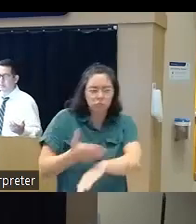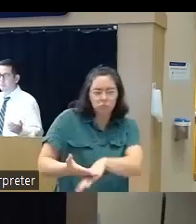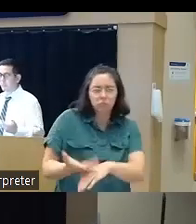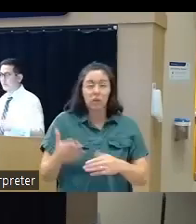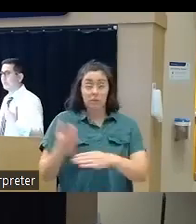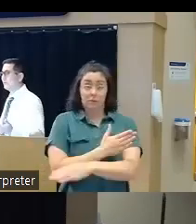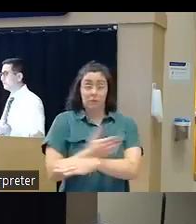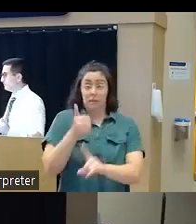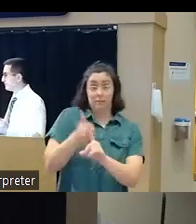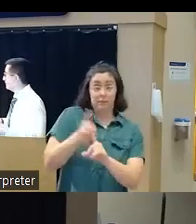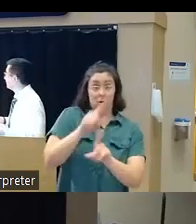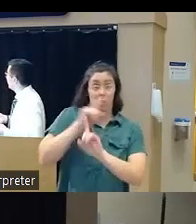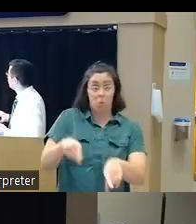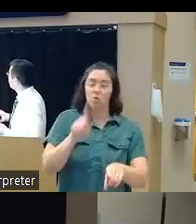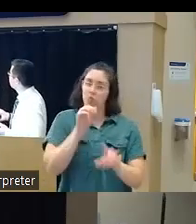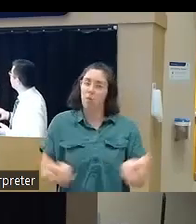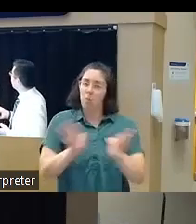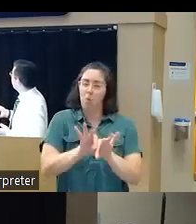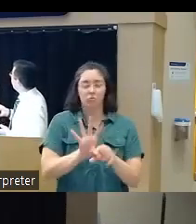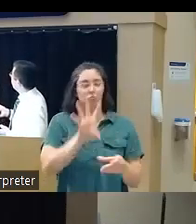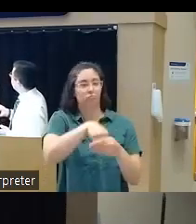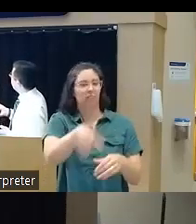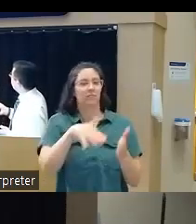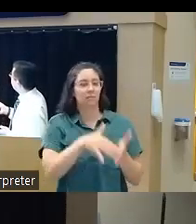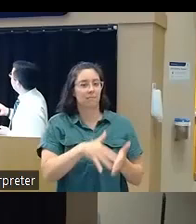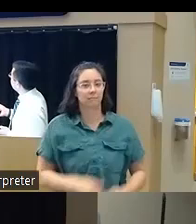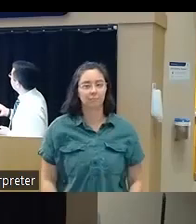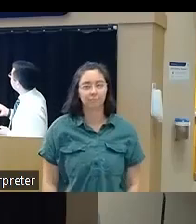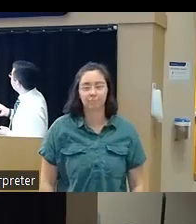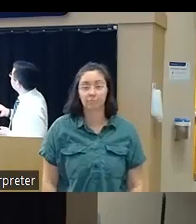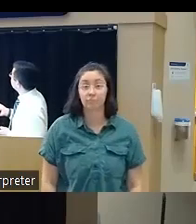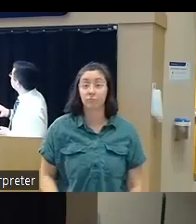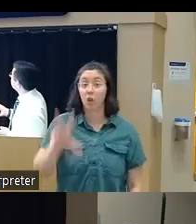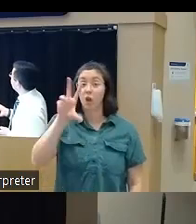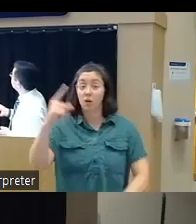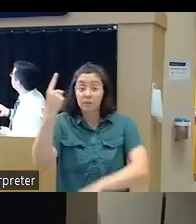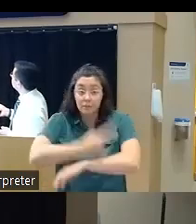can be really important and we've introduced that into our studies and we find that at 30 days that